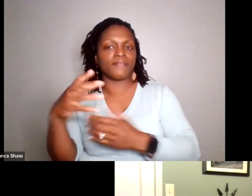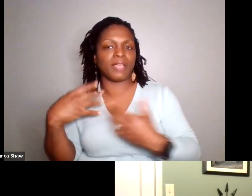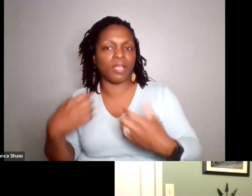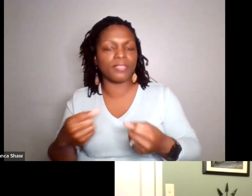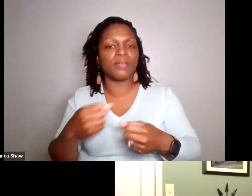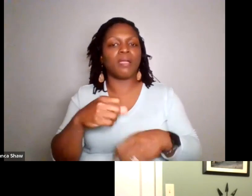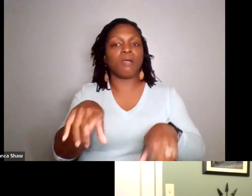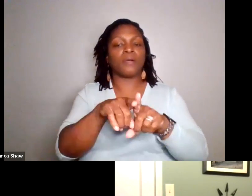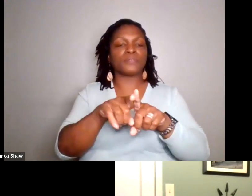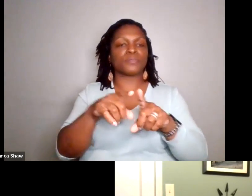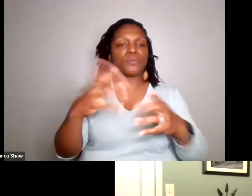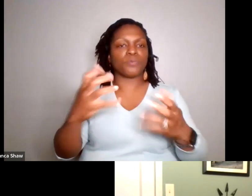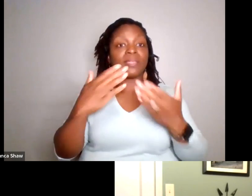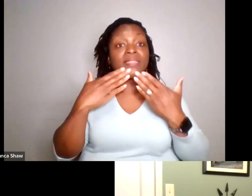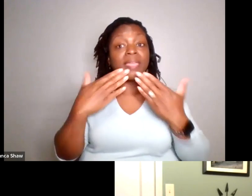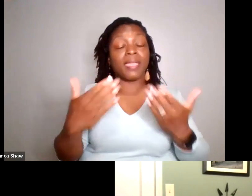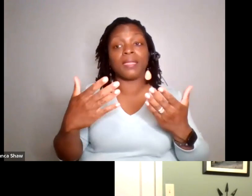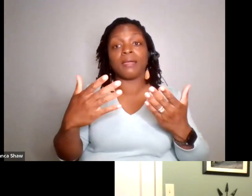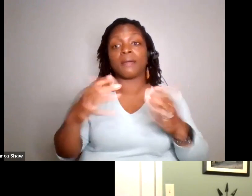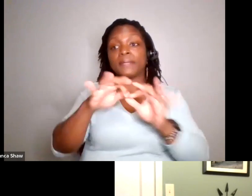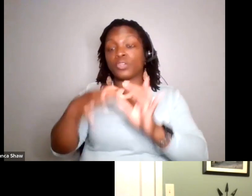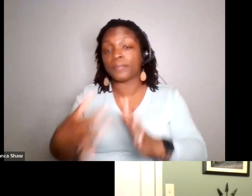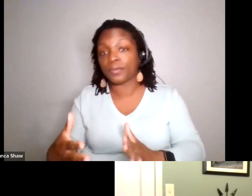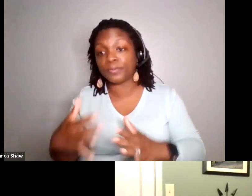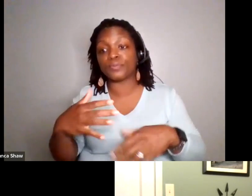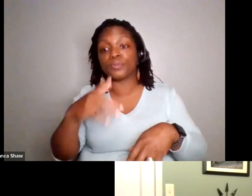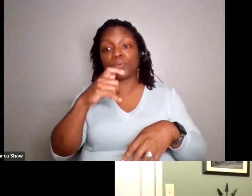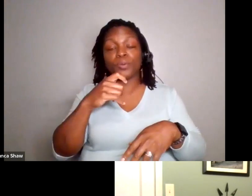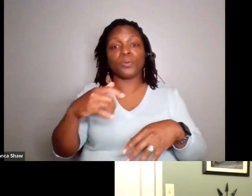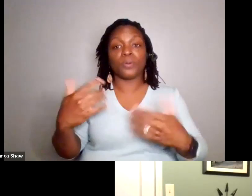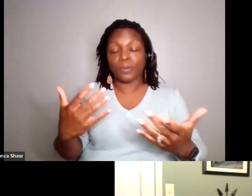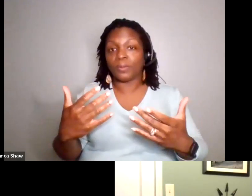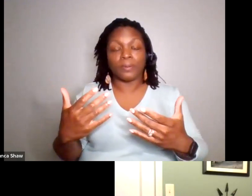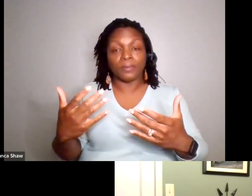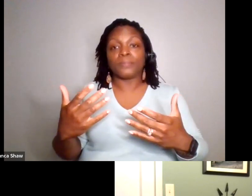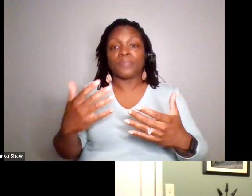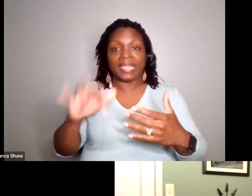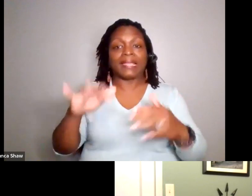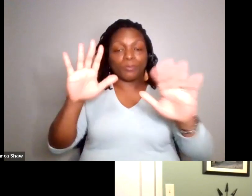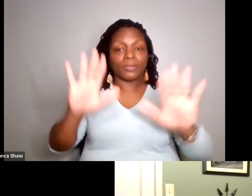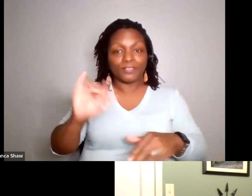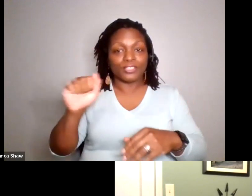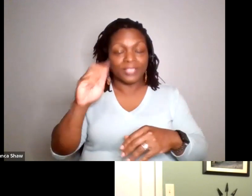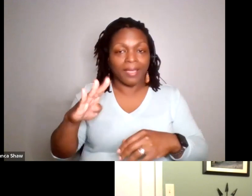Also want to thank our interpreters, who have done an excellent job throughout.